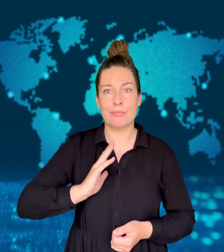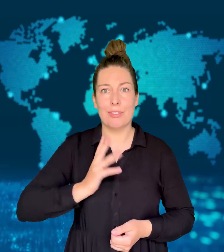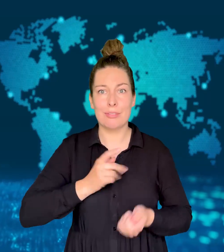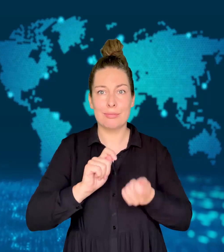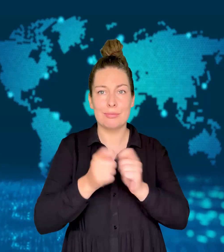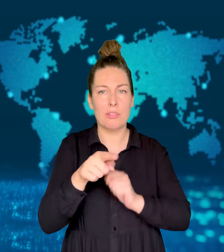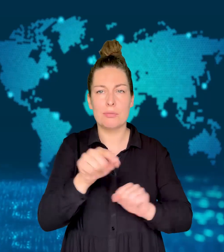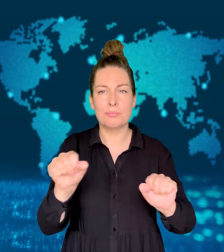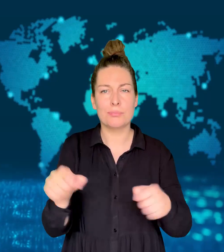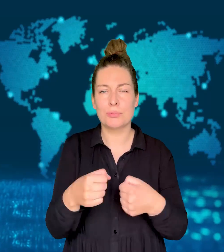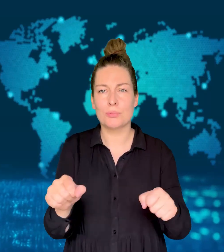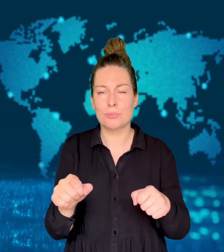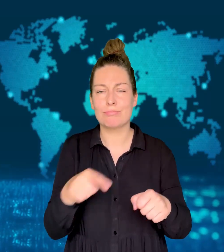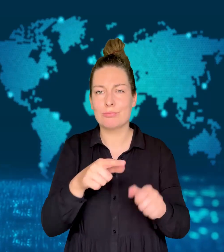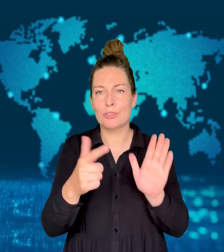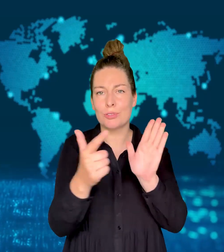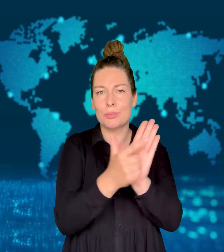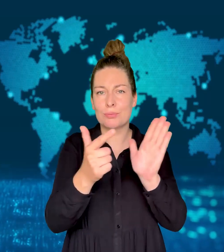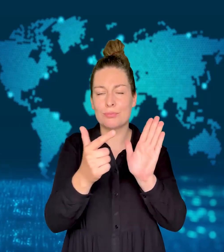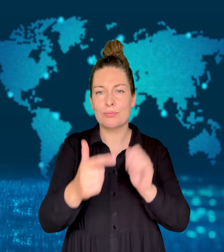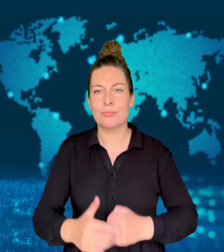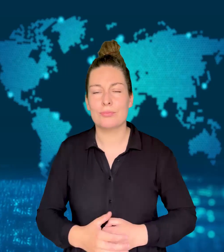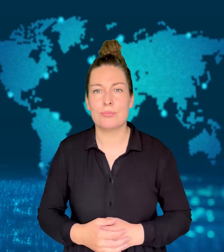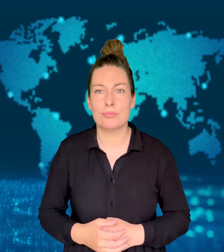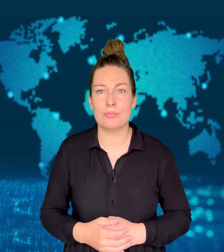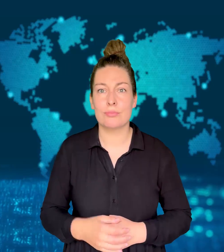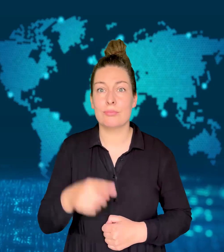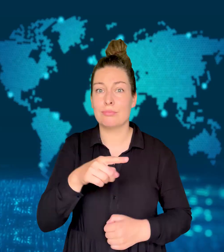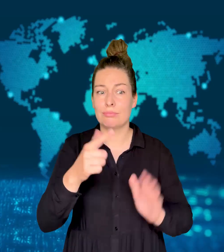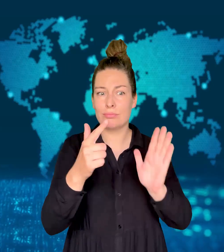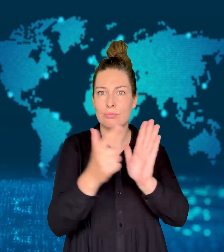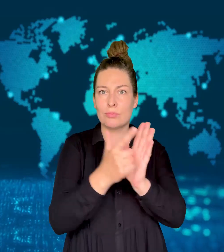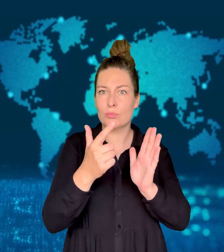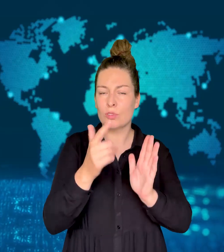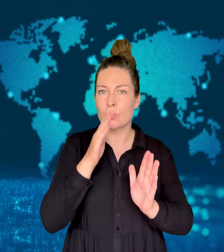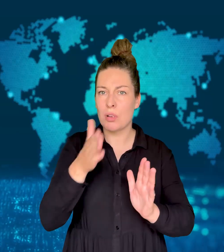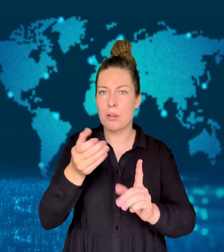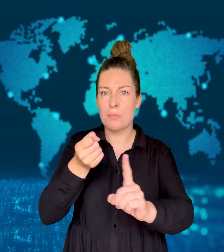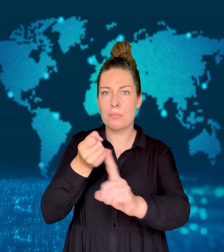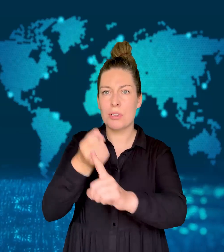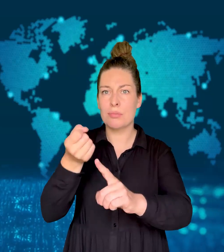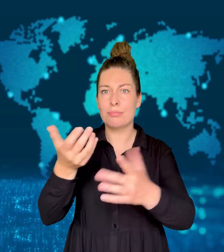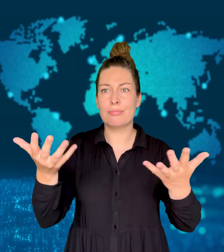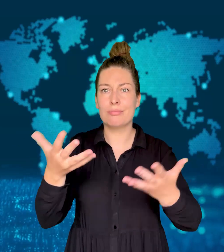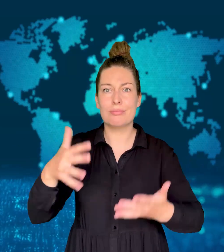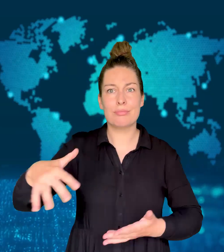The bill itself was controversial.